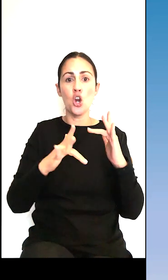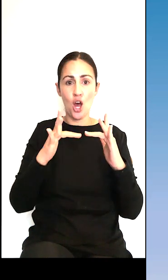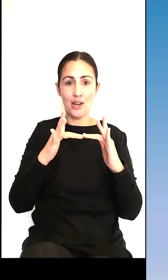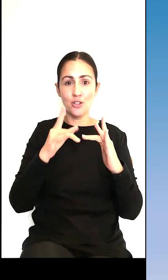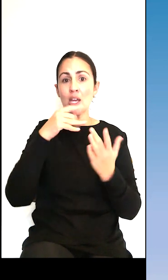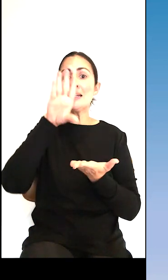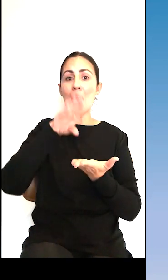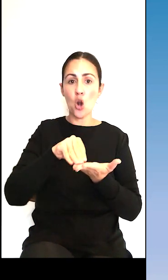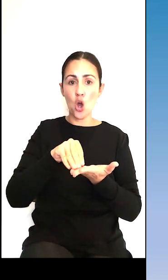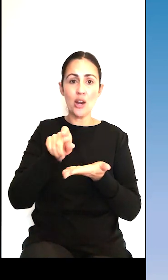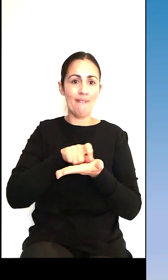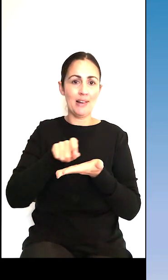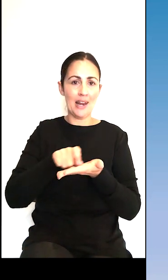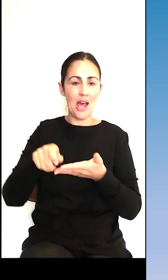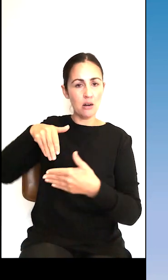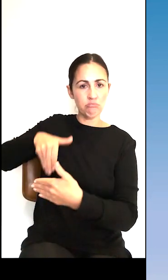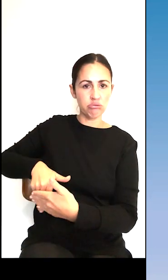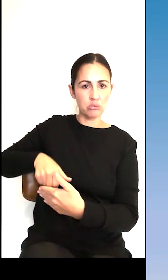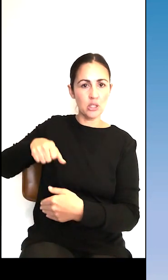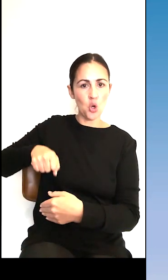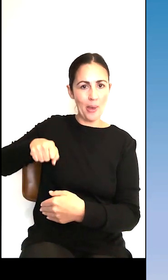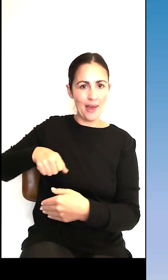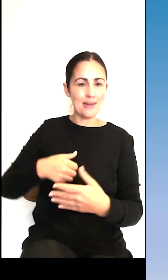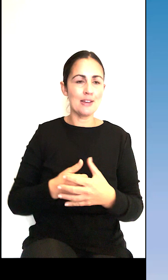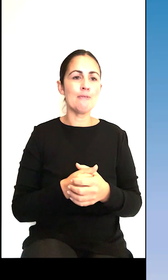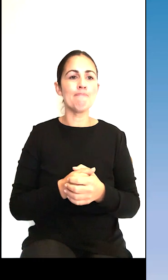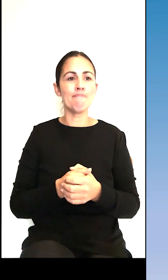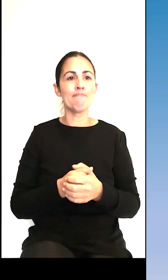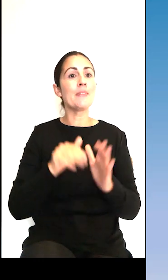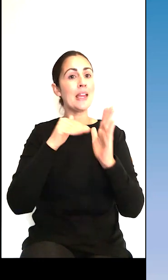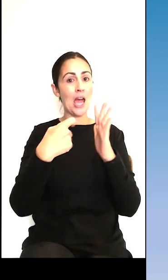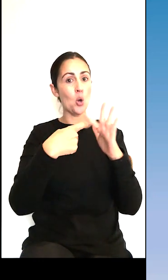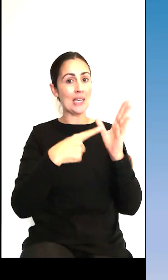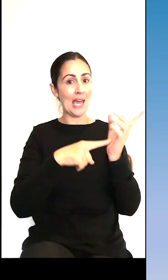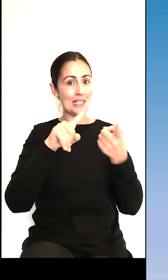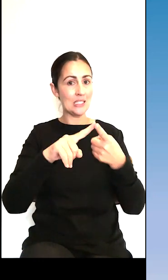Thanks, Jenny. So now we'll hand over to Kate from the Australian Digital Health Agency. Kate,